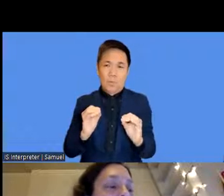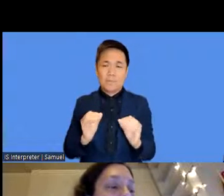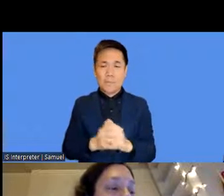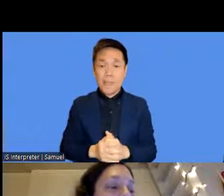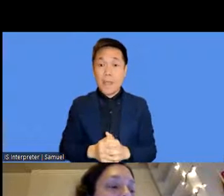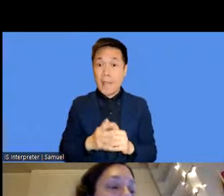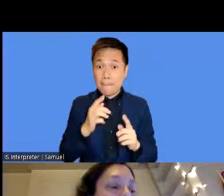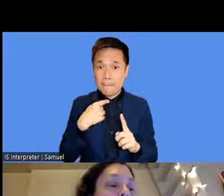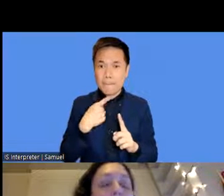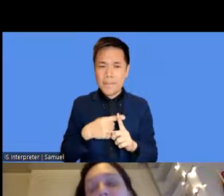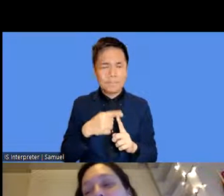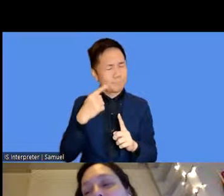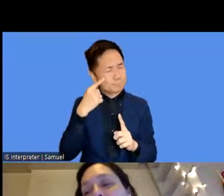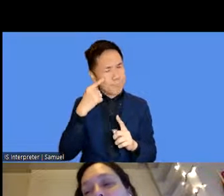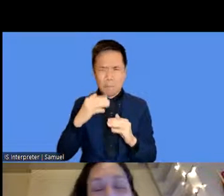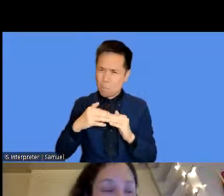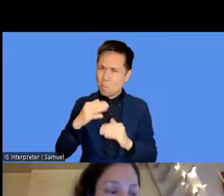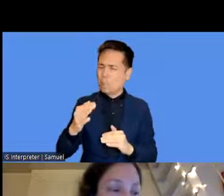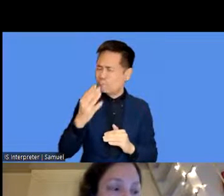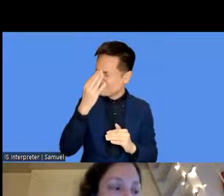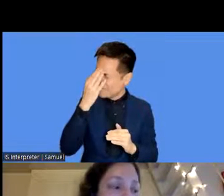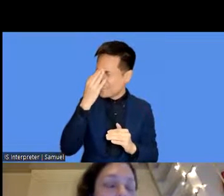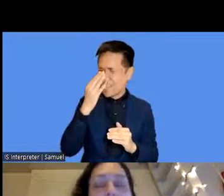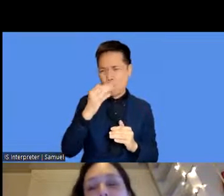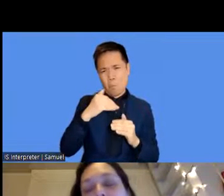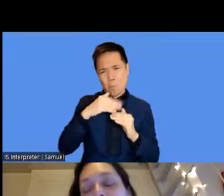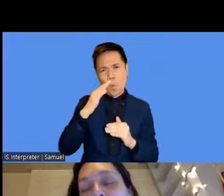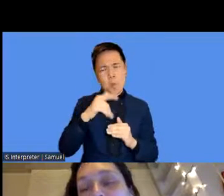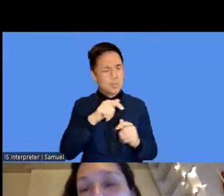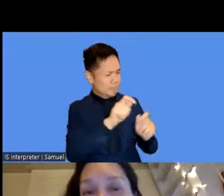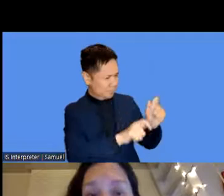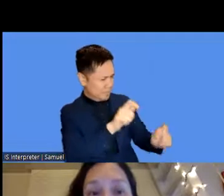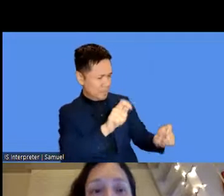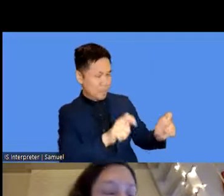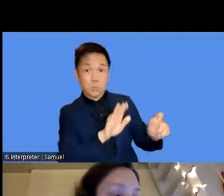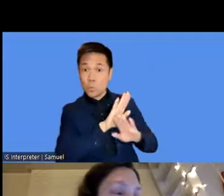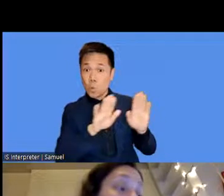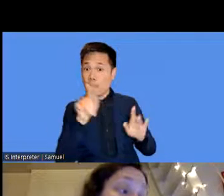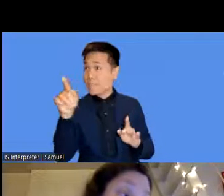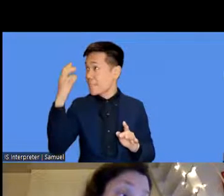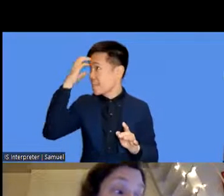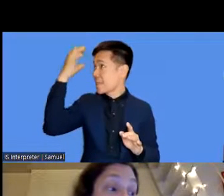is recognizing the importance of nonstate actors in contributing to data inclusivity